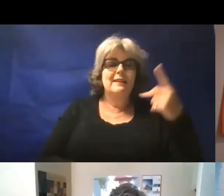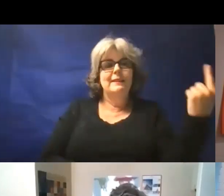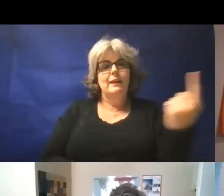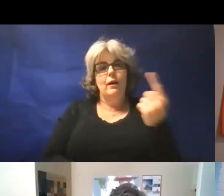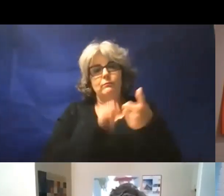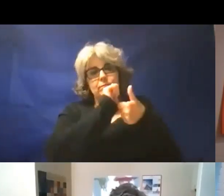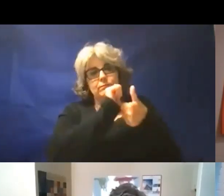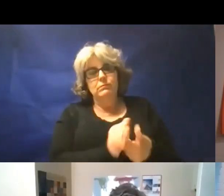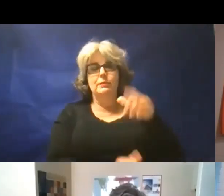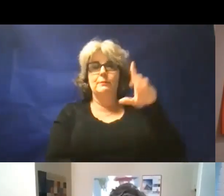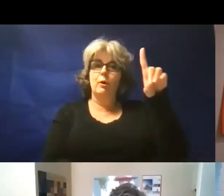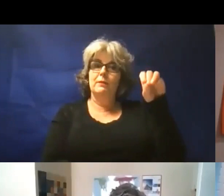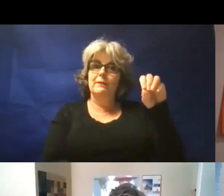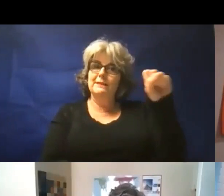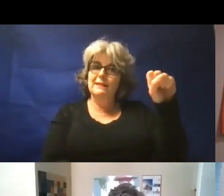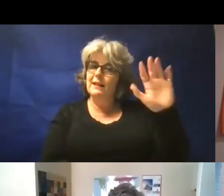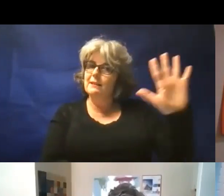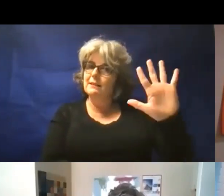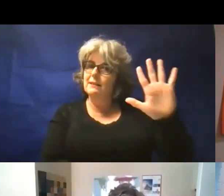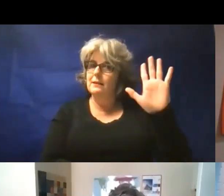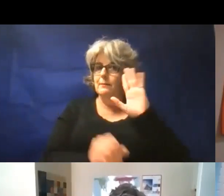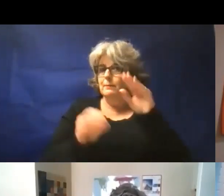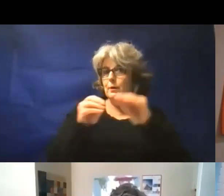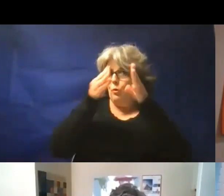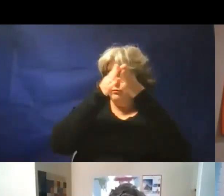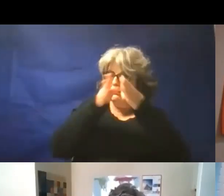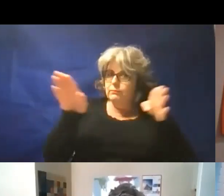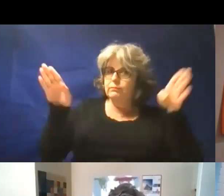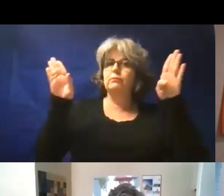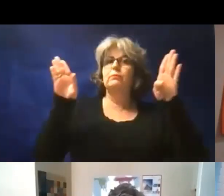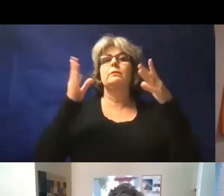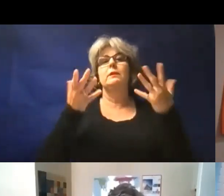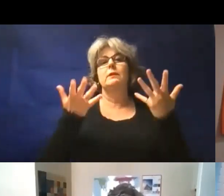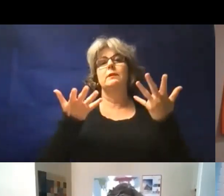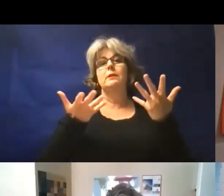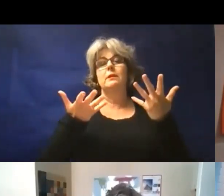the state department's travel advisories you can make the good a good argument to say well here is